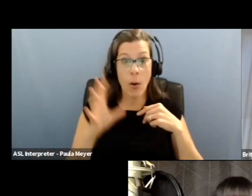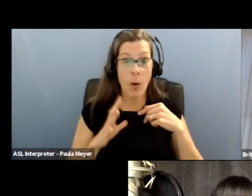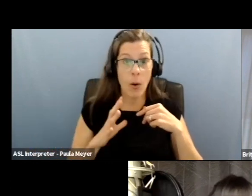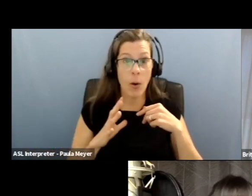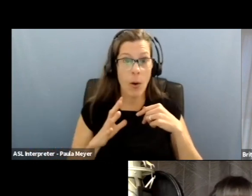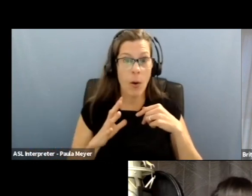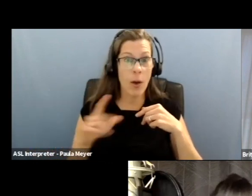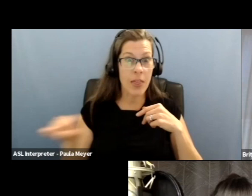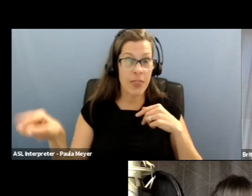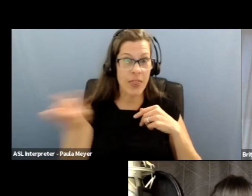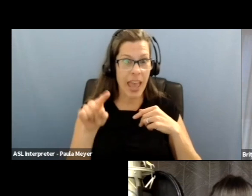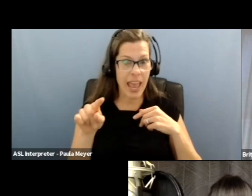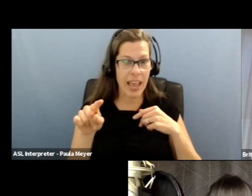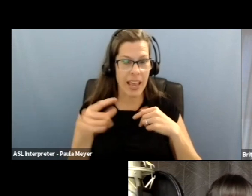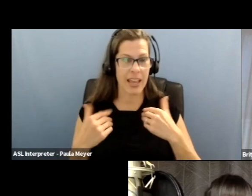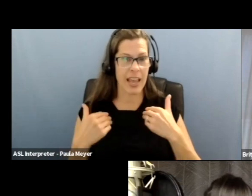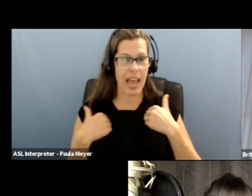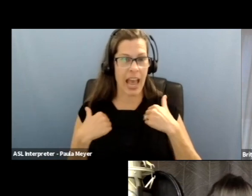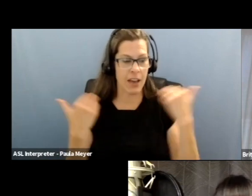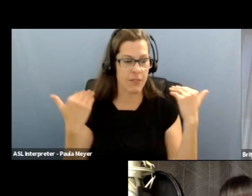they would constantly be referred to as the short haired person or